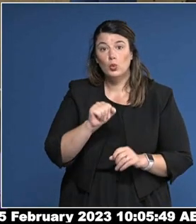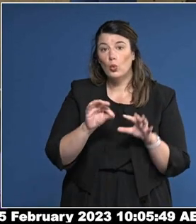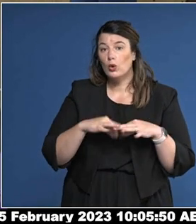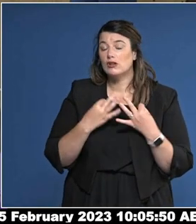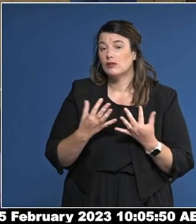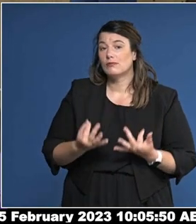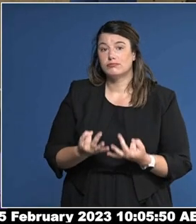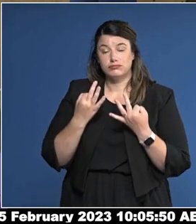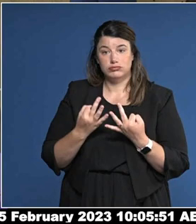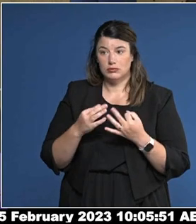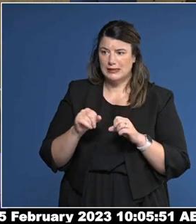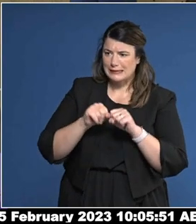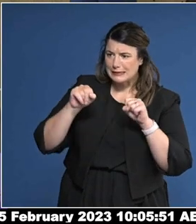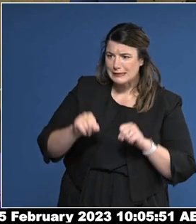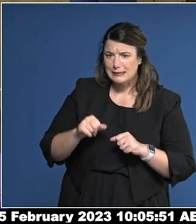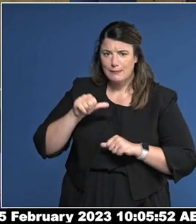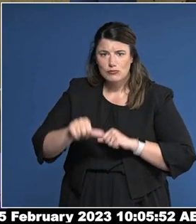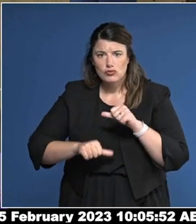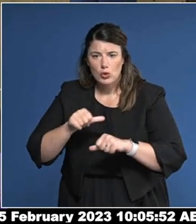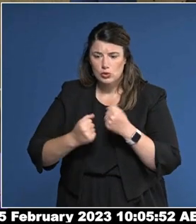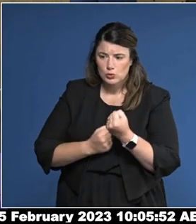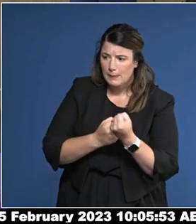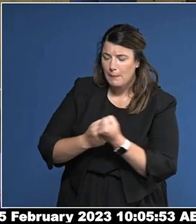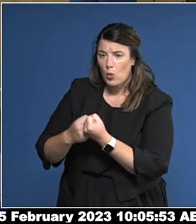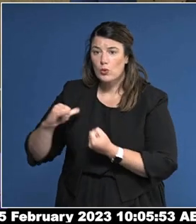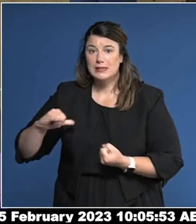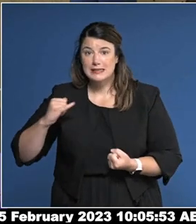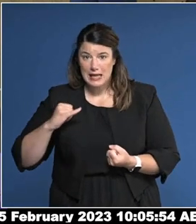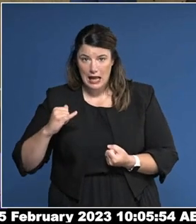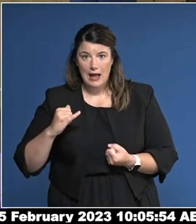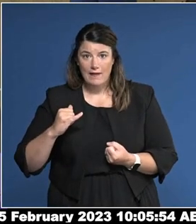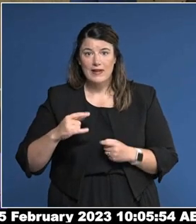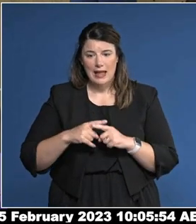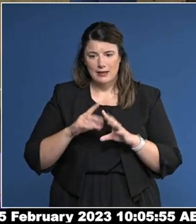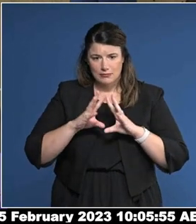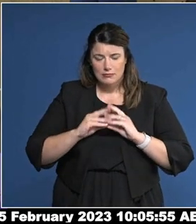systems to supervise staff and to prevent a toxic culture developing at the particular